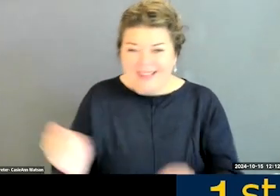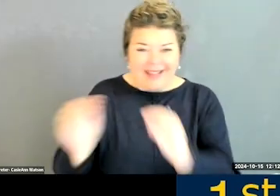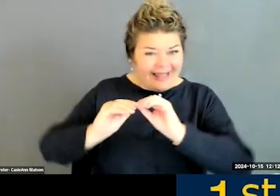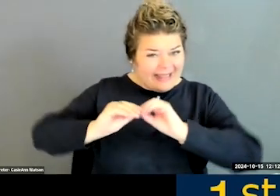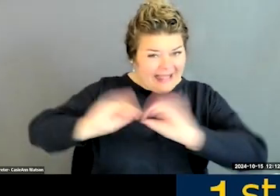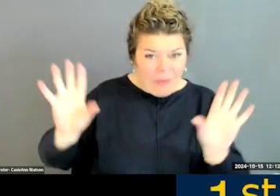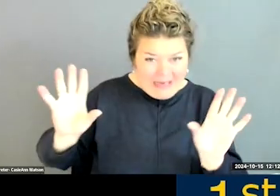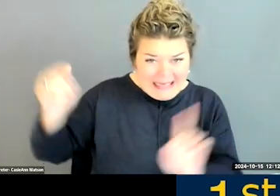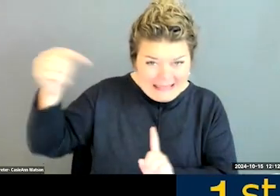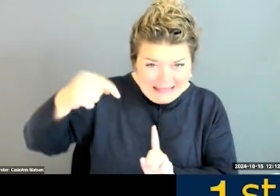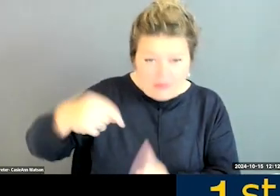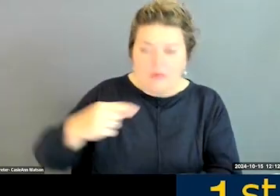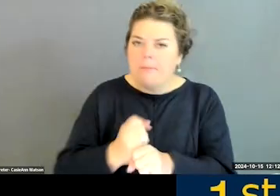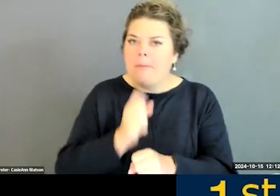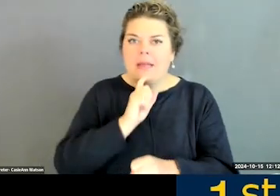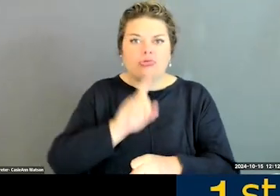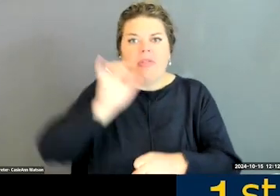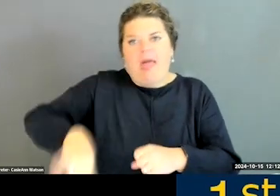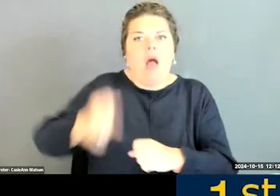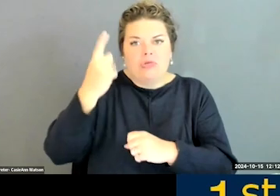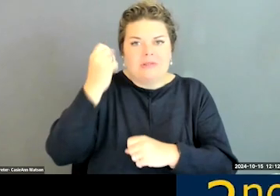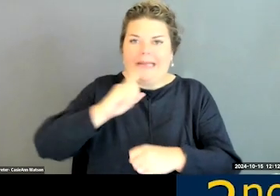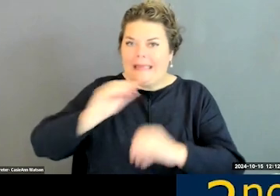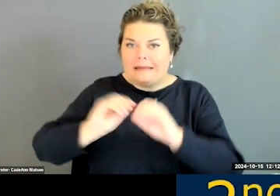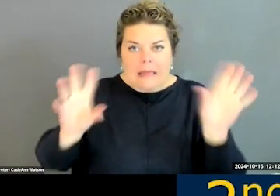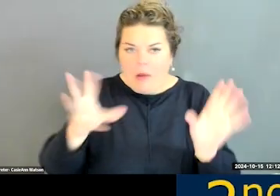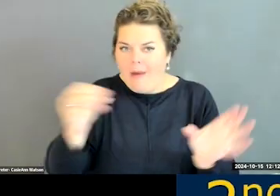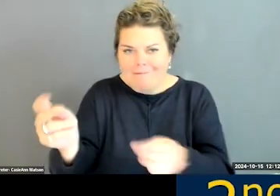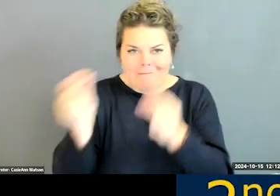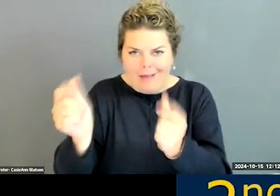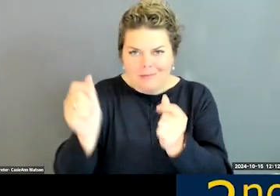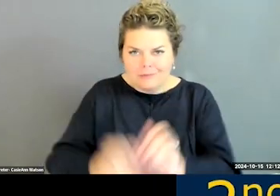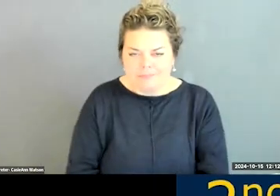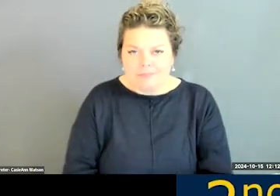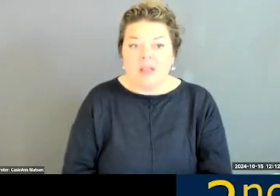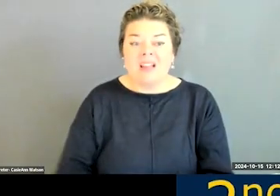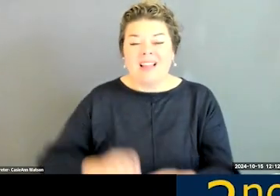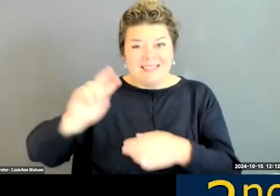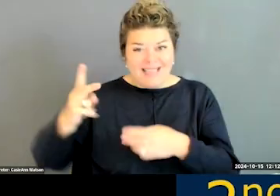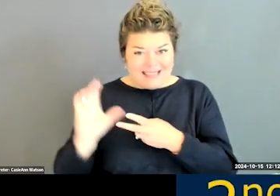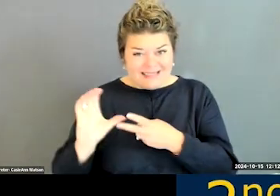the understanding easier and faster. The second C is "Coherence,"